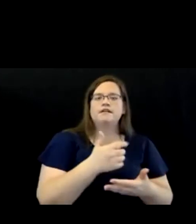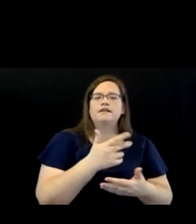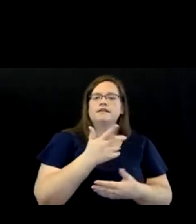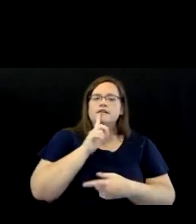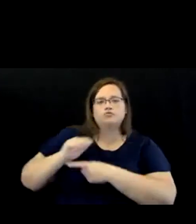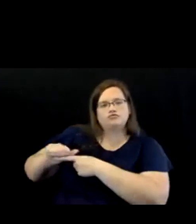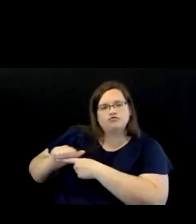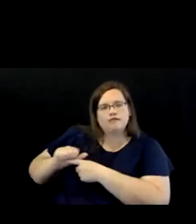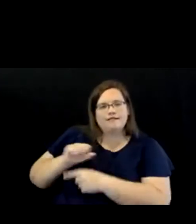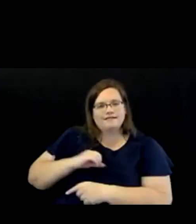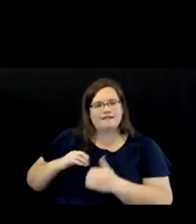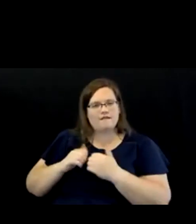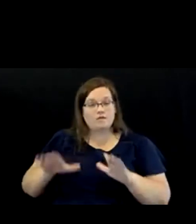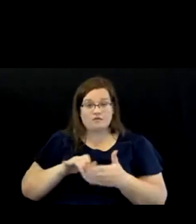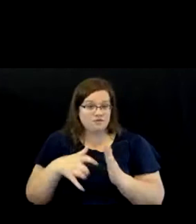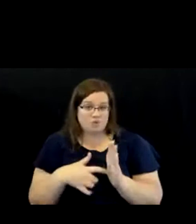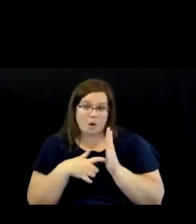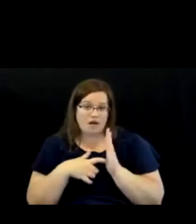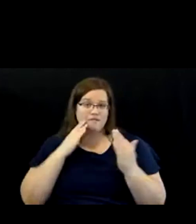to do that. It's a requirement. It's an expectation of our program that